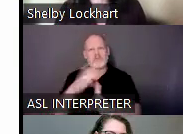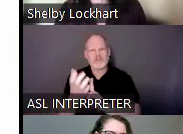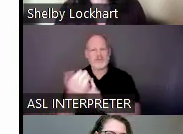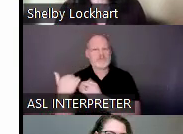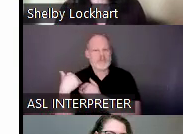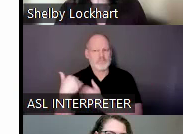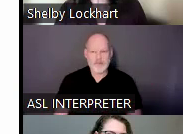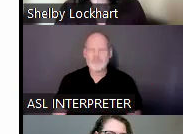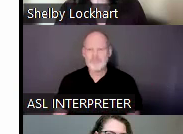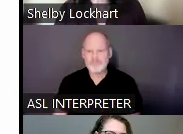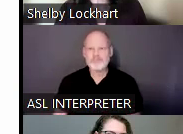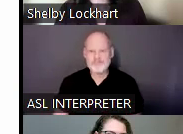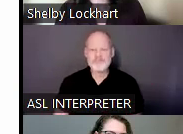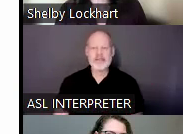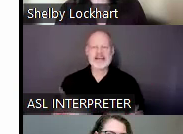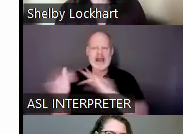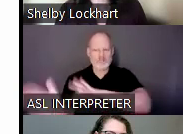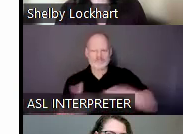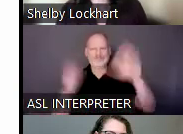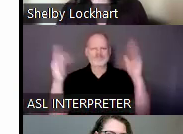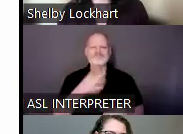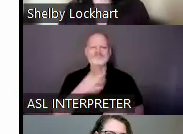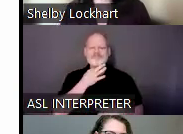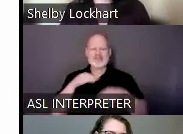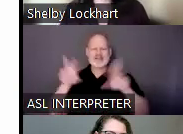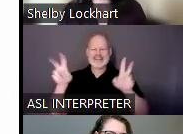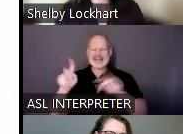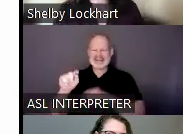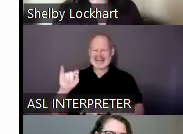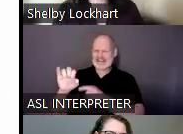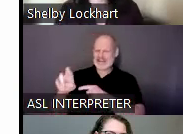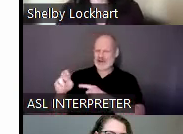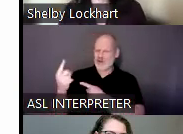So what do we mean when we talk about Tier 1? This is a common question that comes up